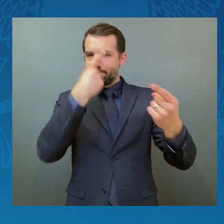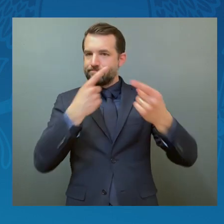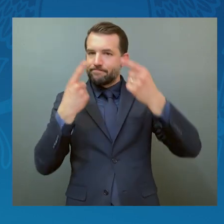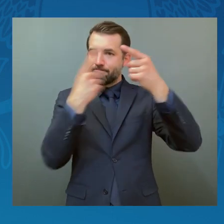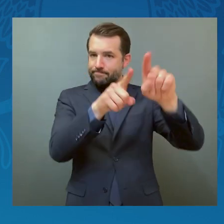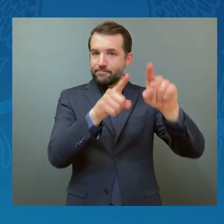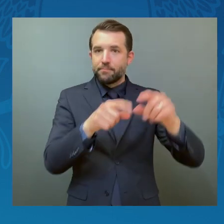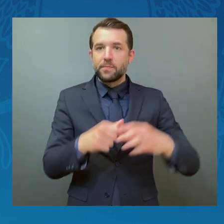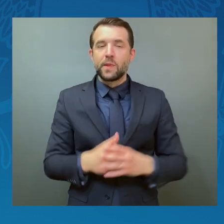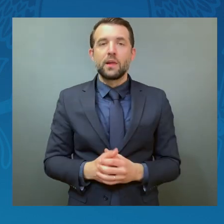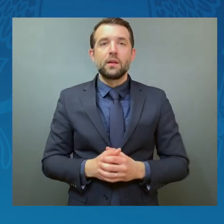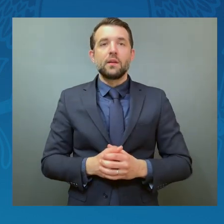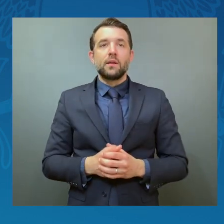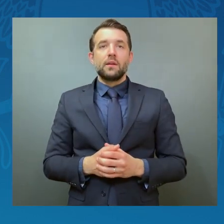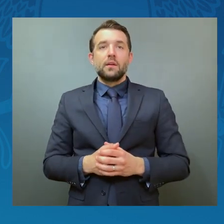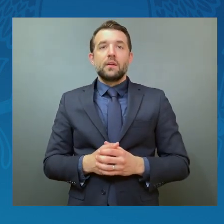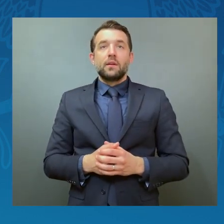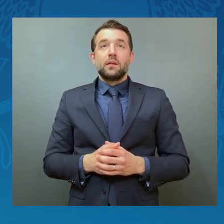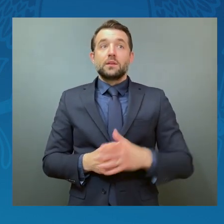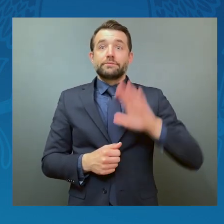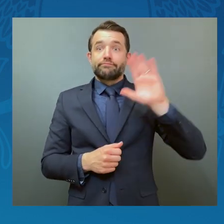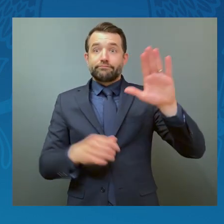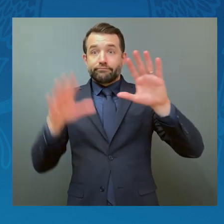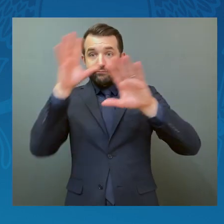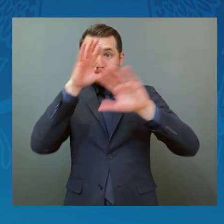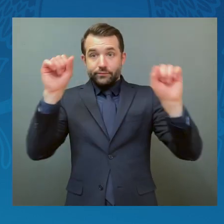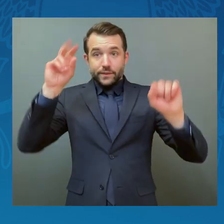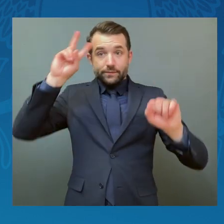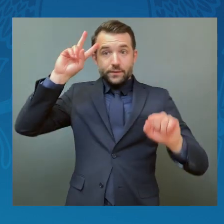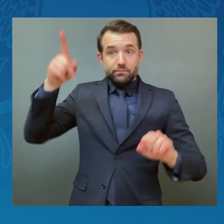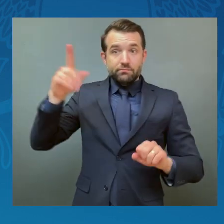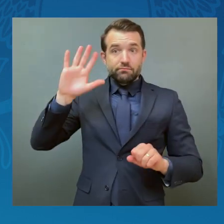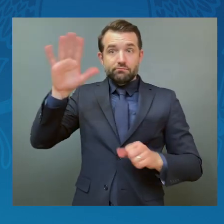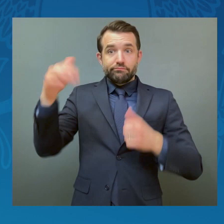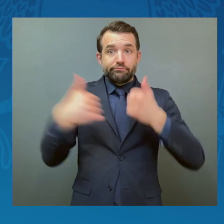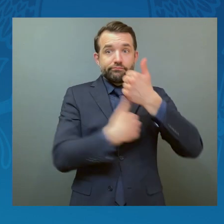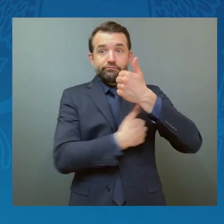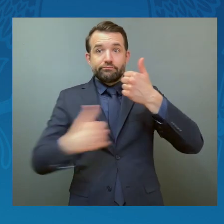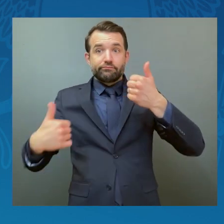are in persistently poor, socially vulnerable or high need places.